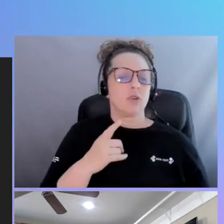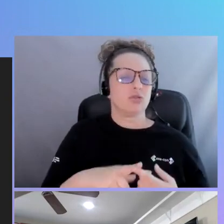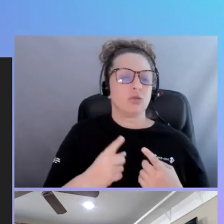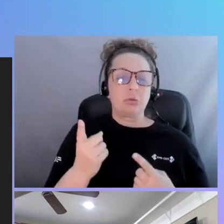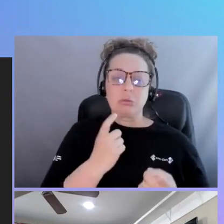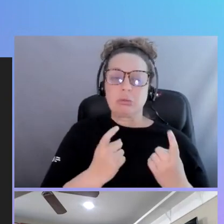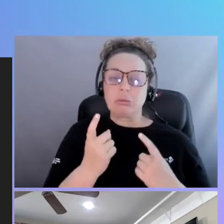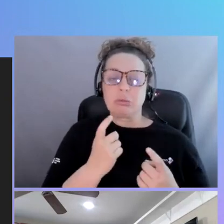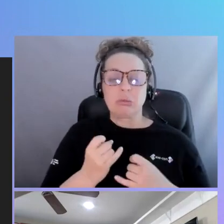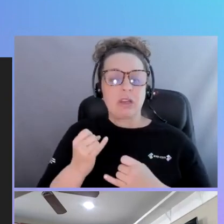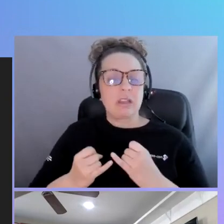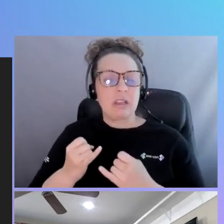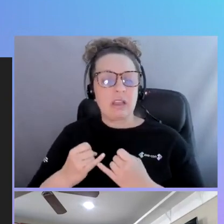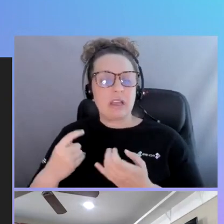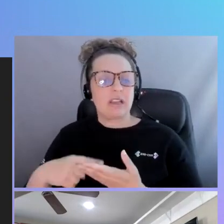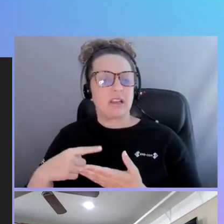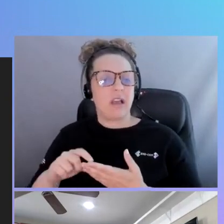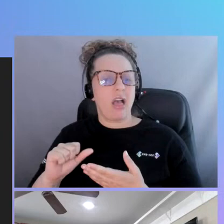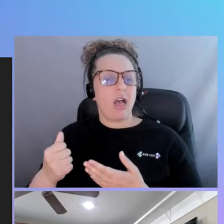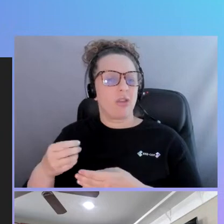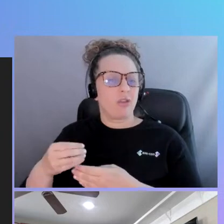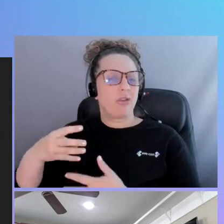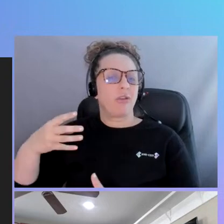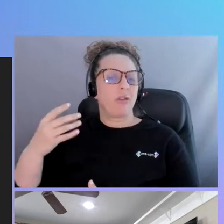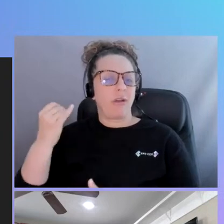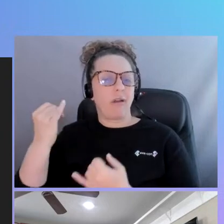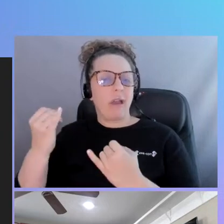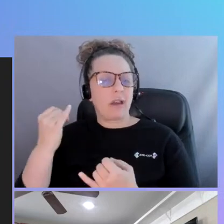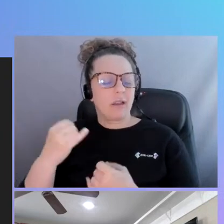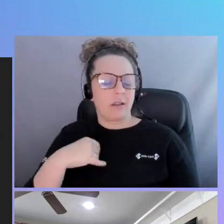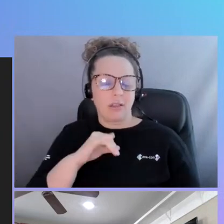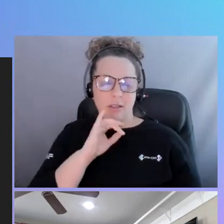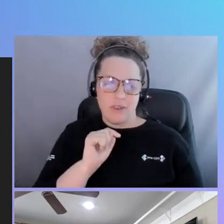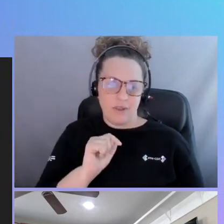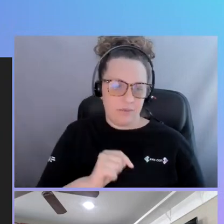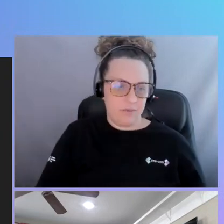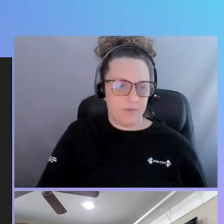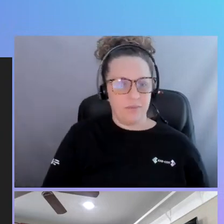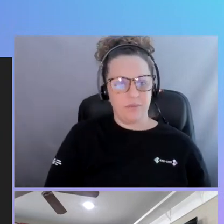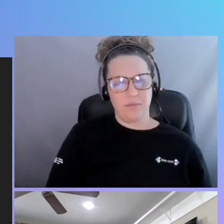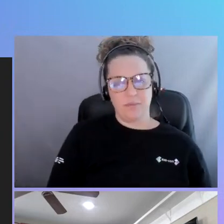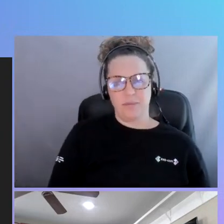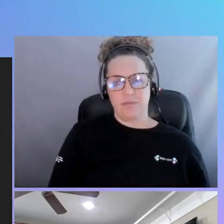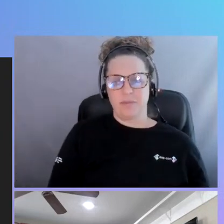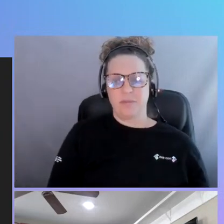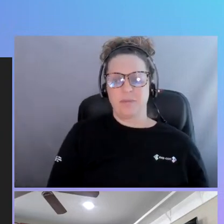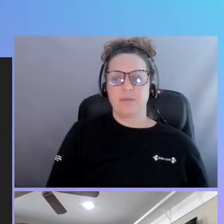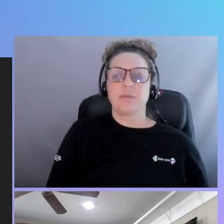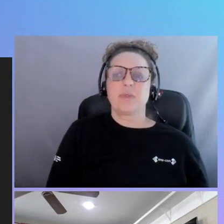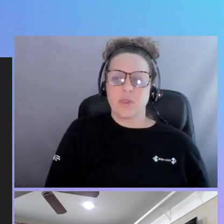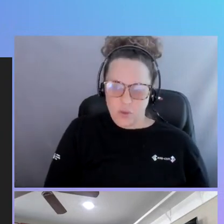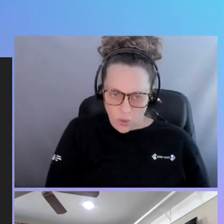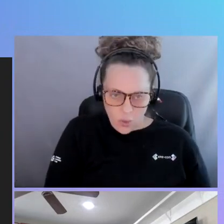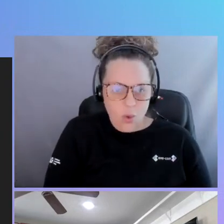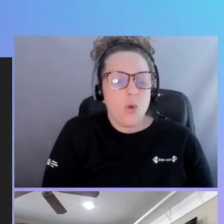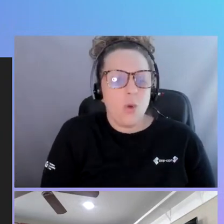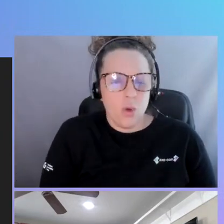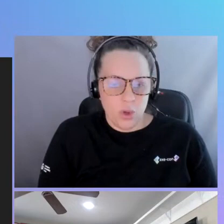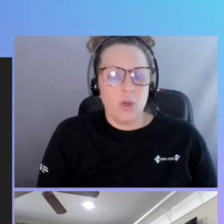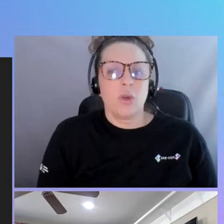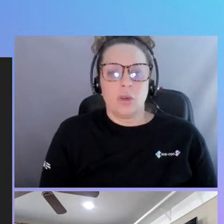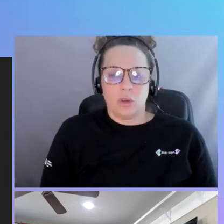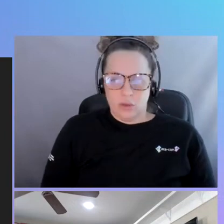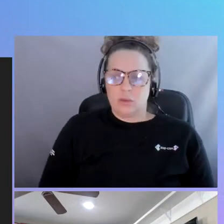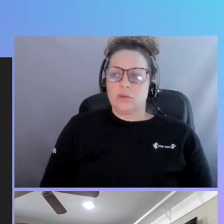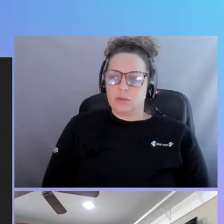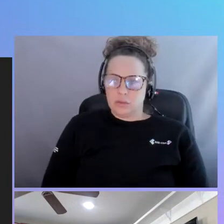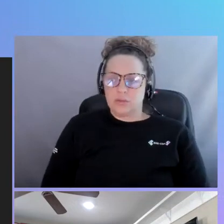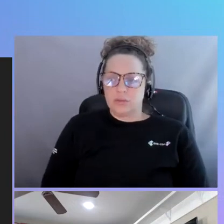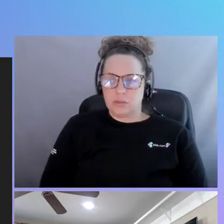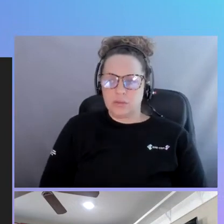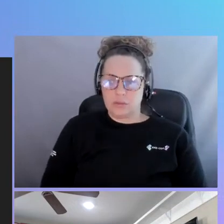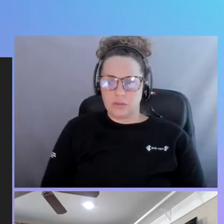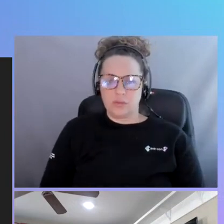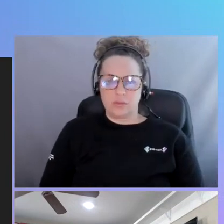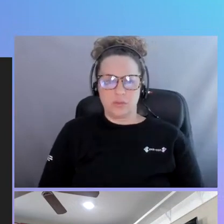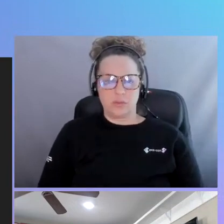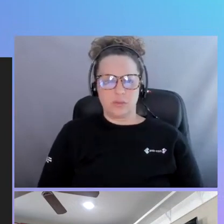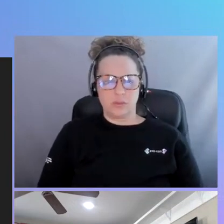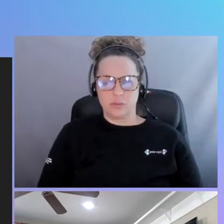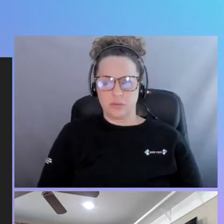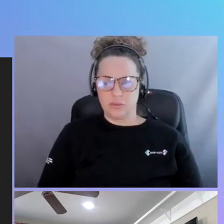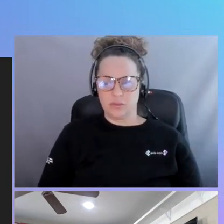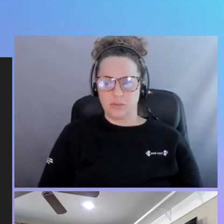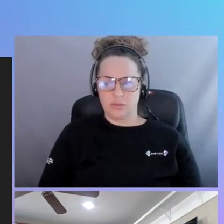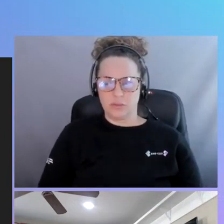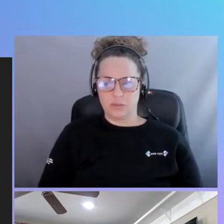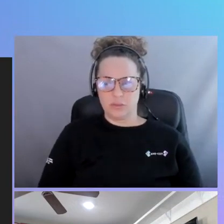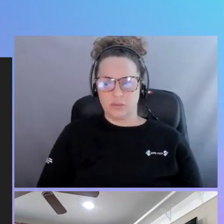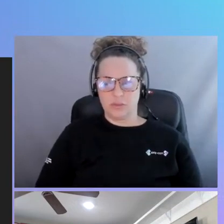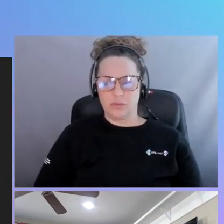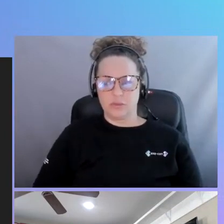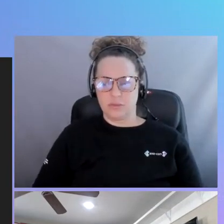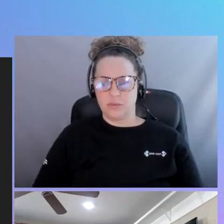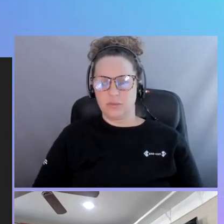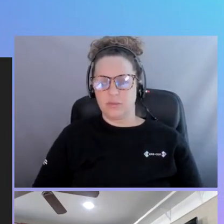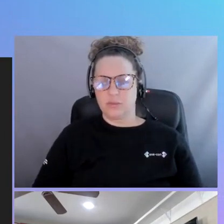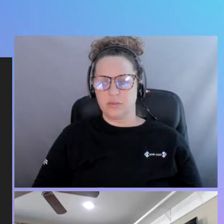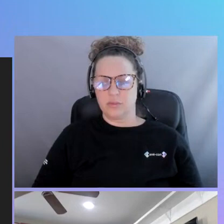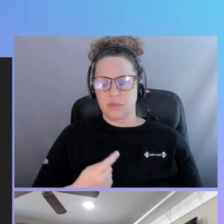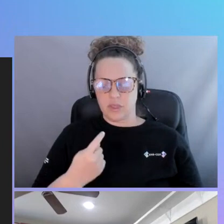end and discuss other ideas, love new ideas. So. The problem